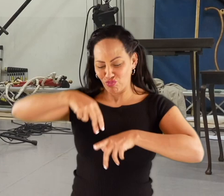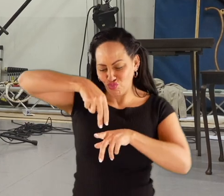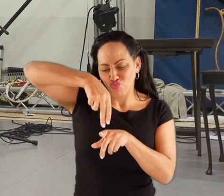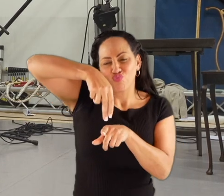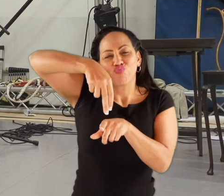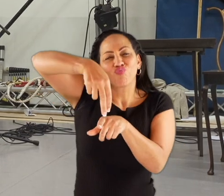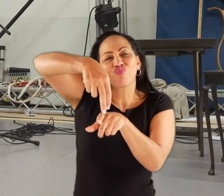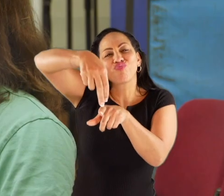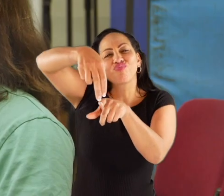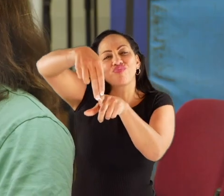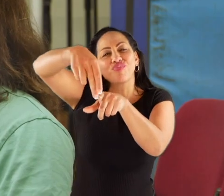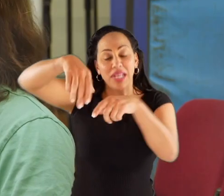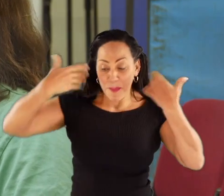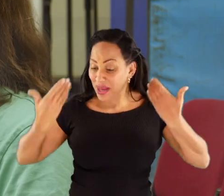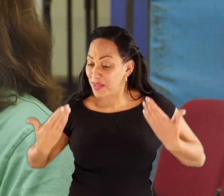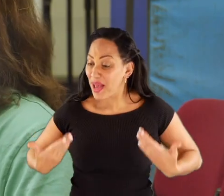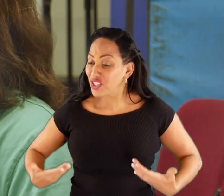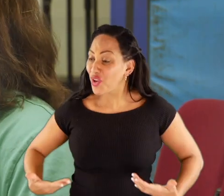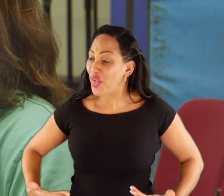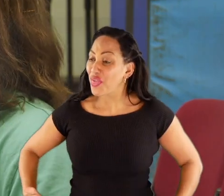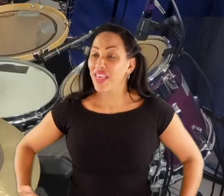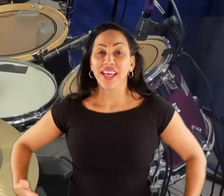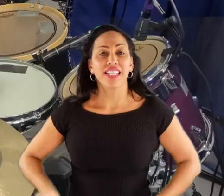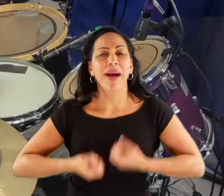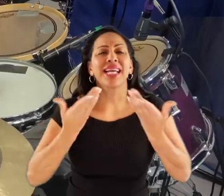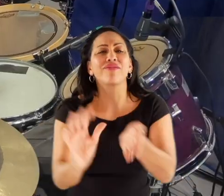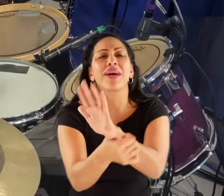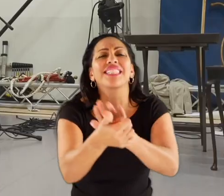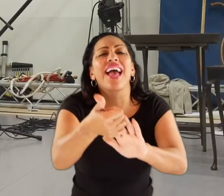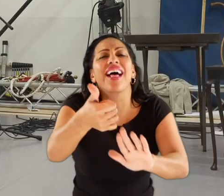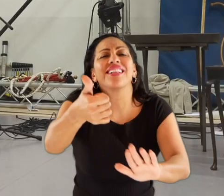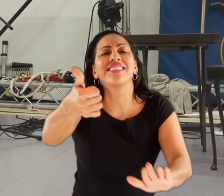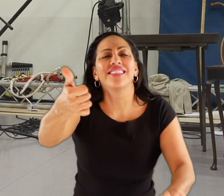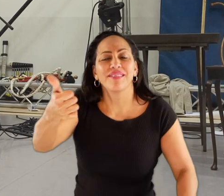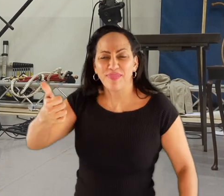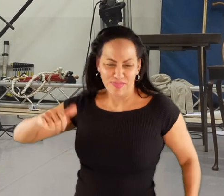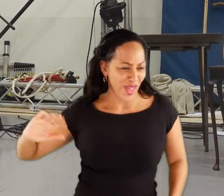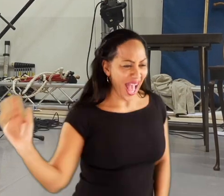My special this my special gift my skill It's all mine